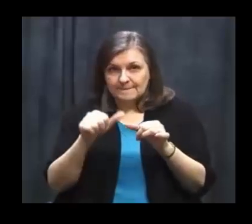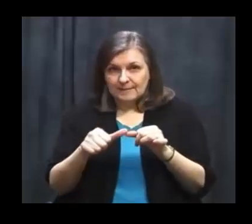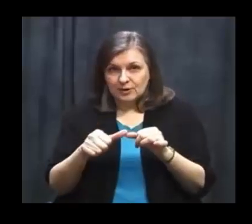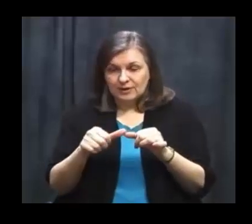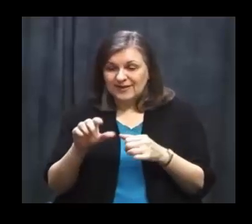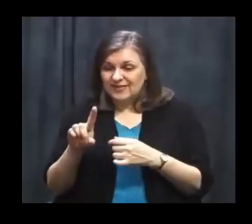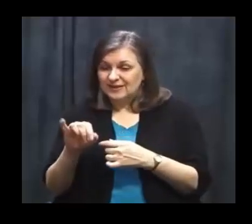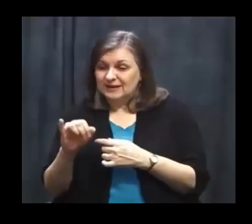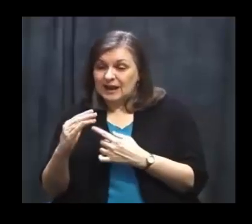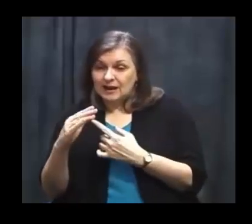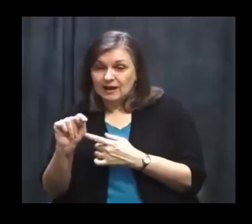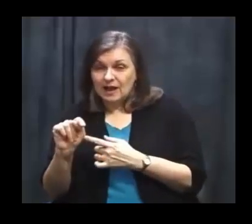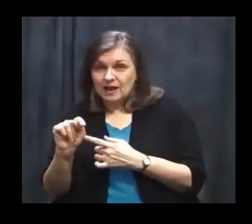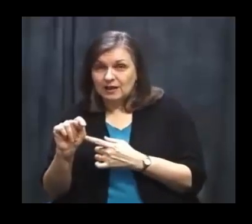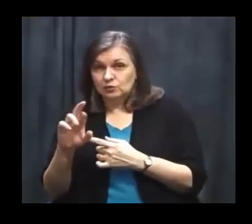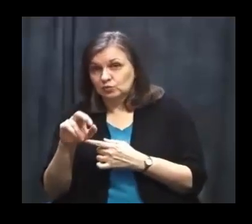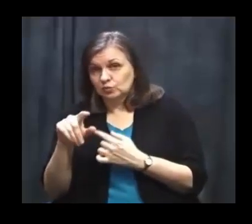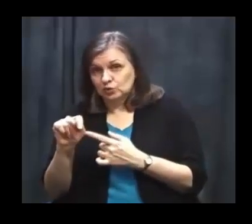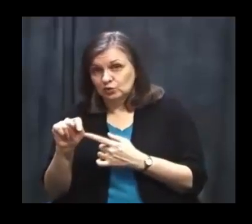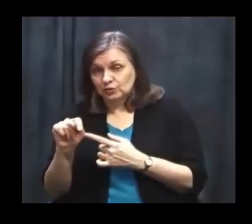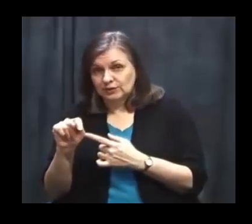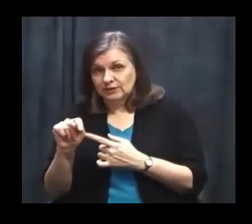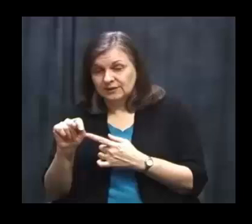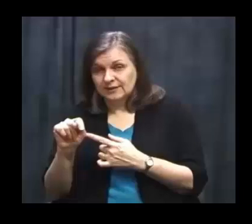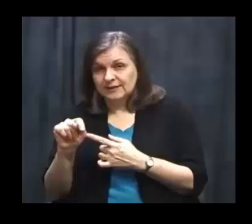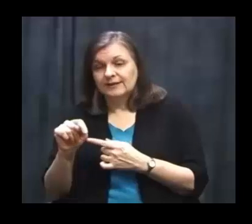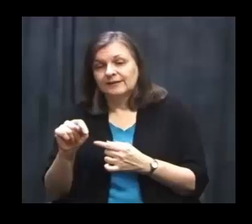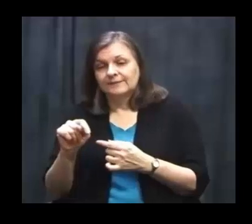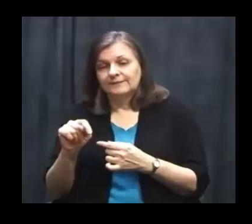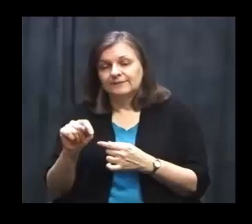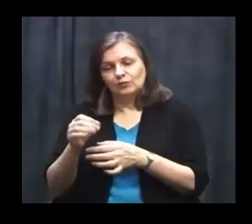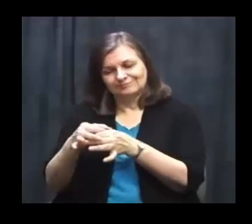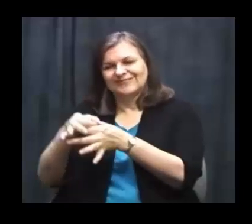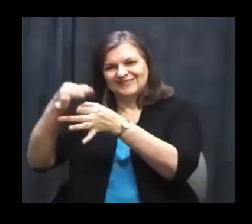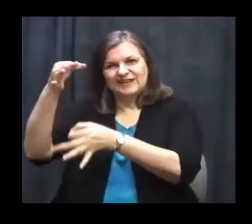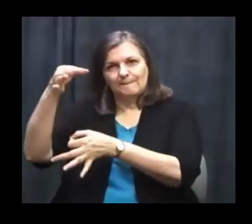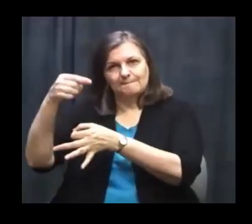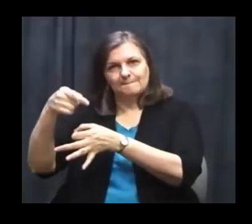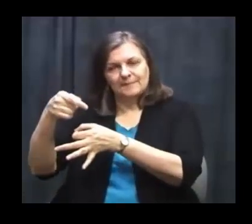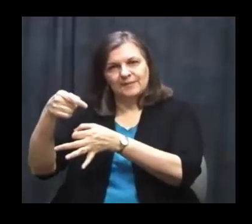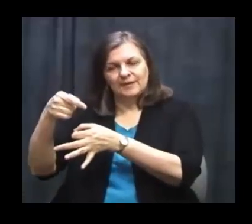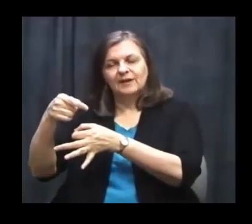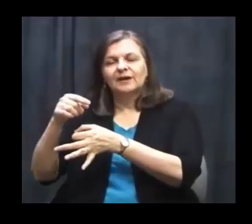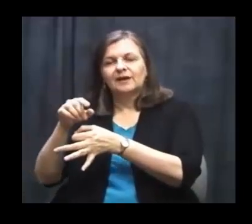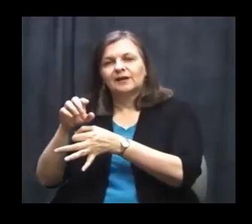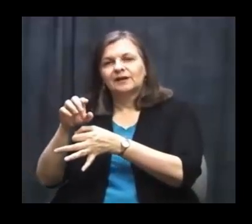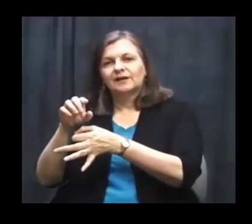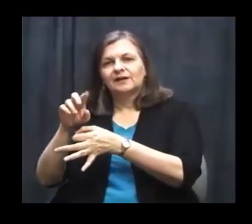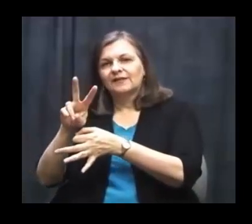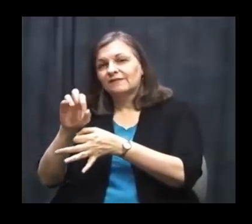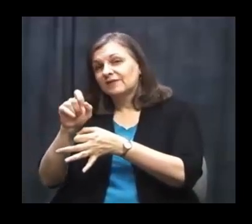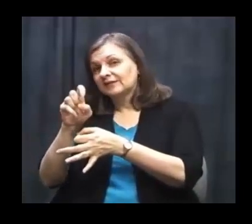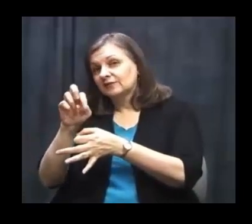different to us remember and our dicot root that vascular tissue (oops!) in our dicot STEM